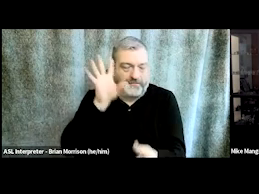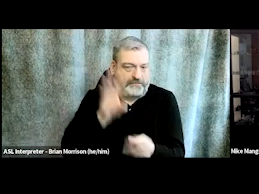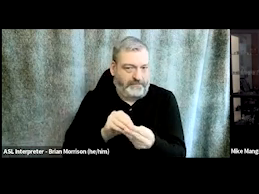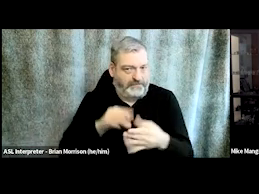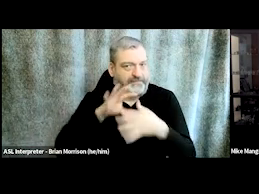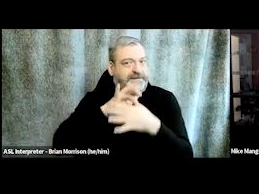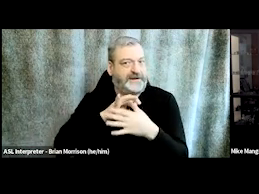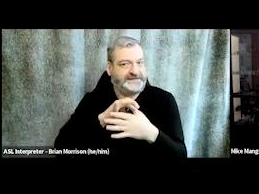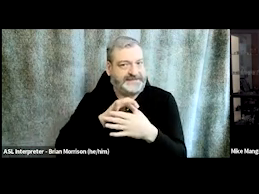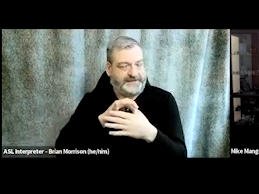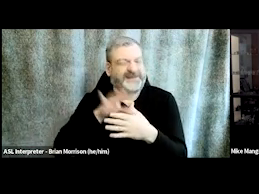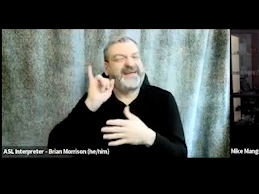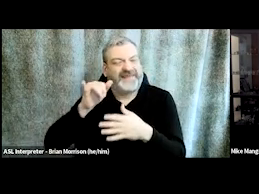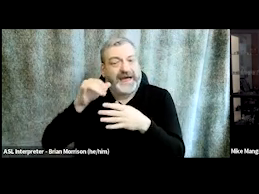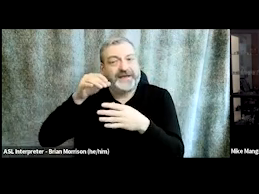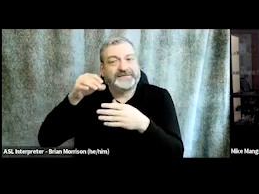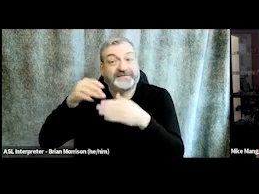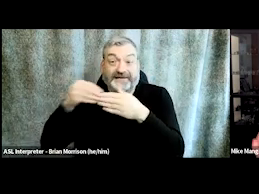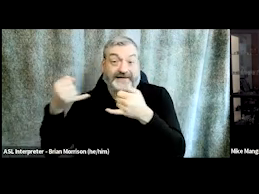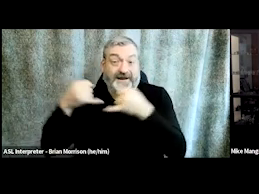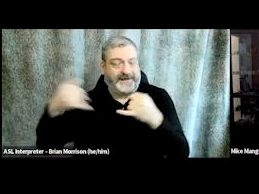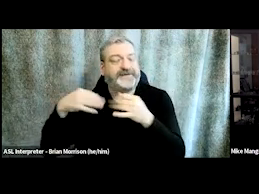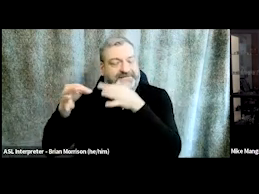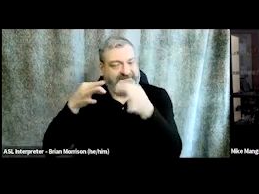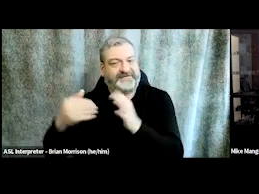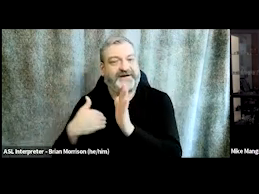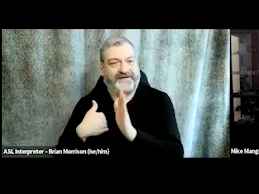In these guidelines, there's nearly 80 primary requirements.